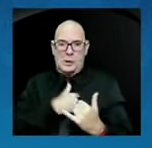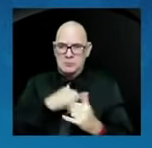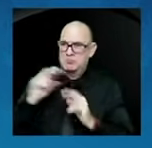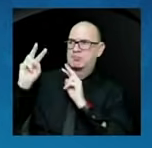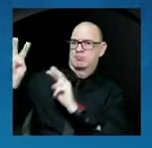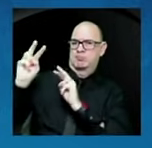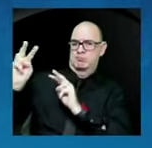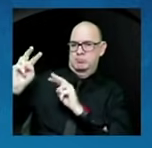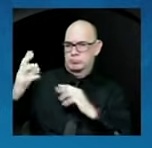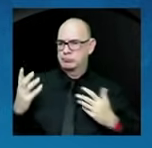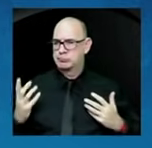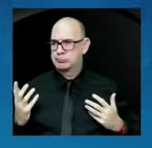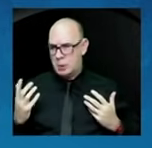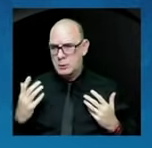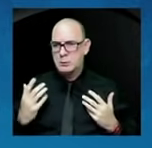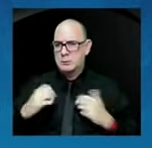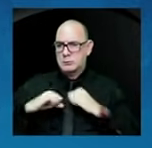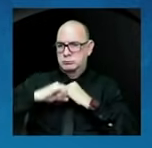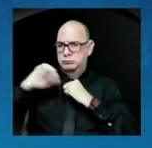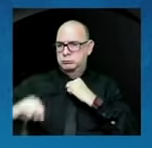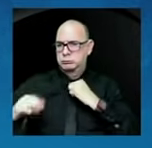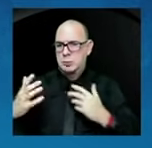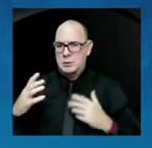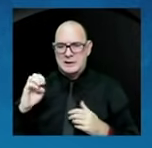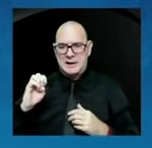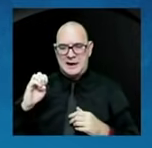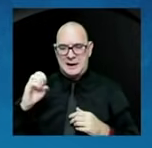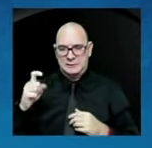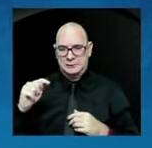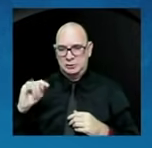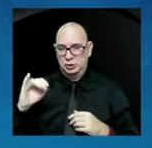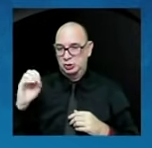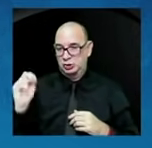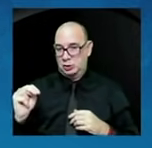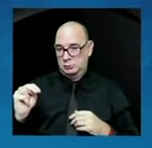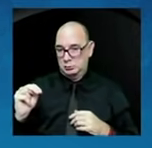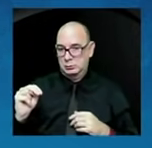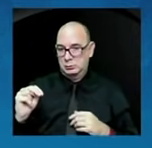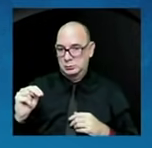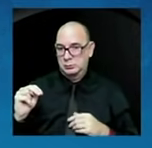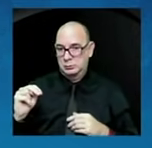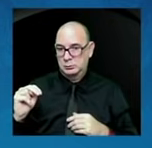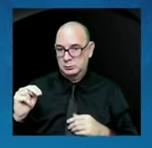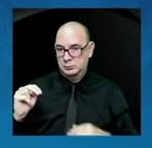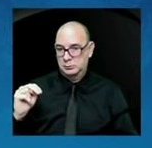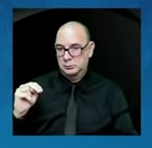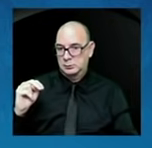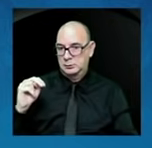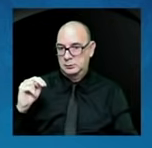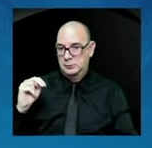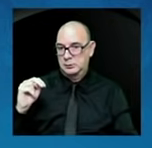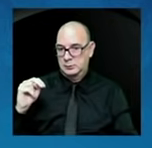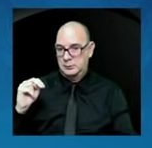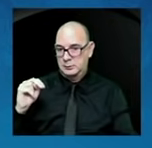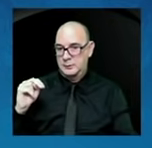RIGHT? RIGHT THAT MINUTE, WE ARE MONITORING EMISSIONS, AND